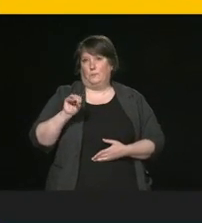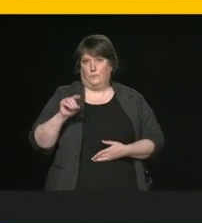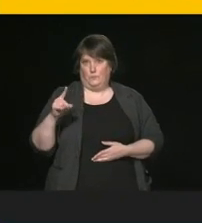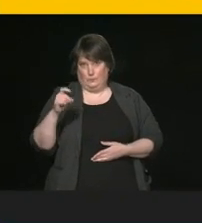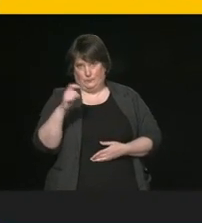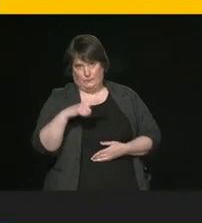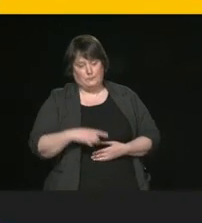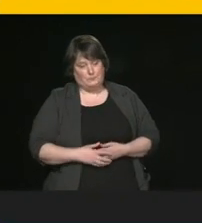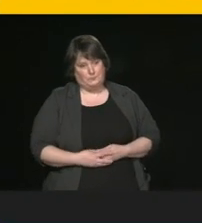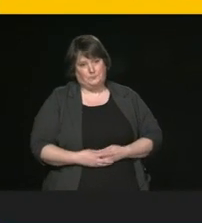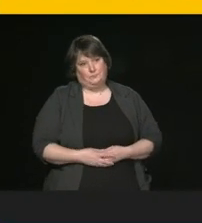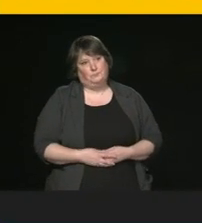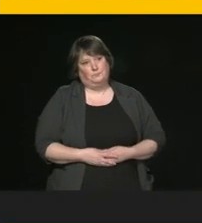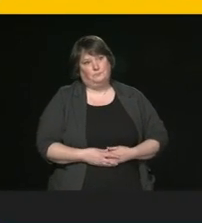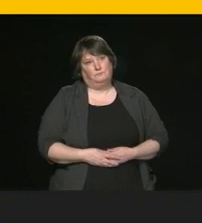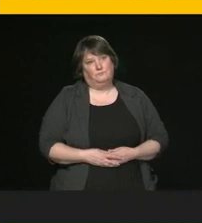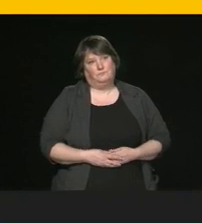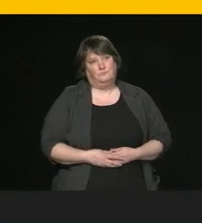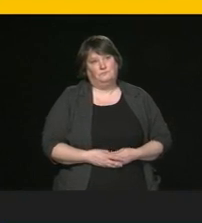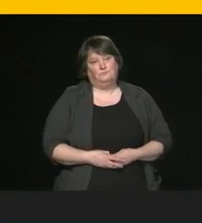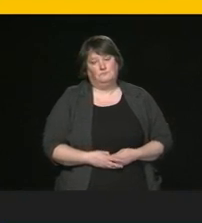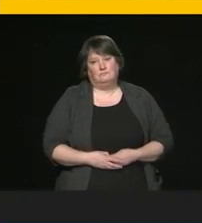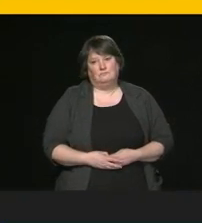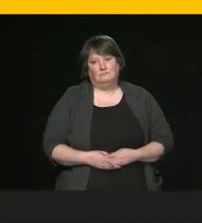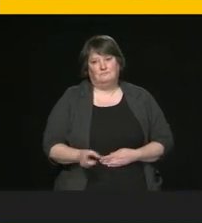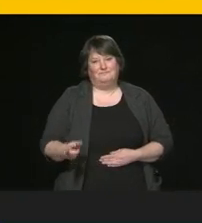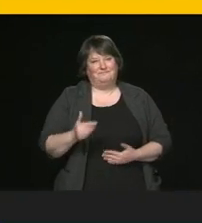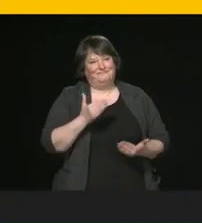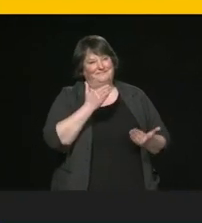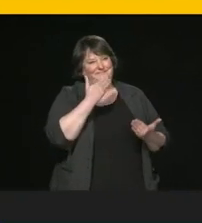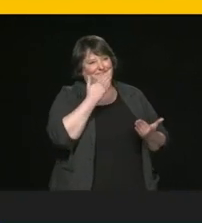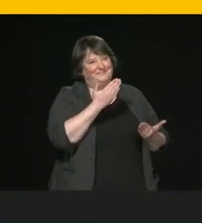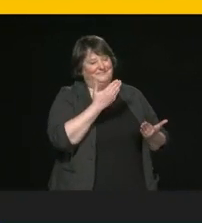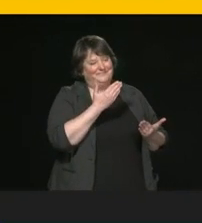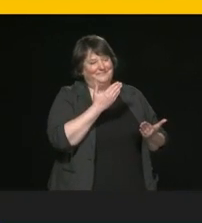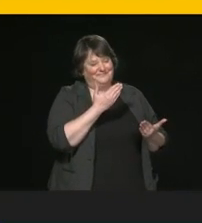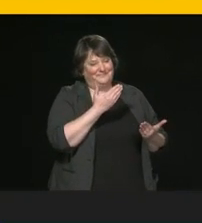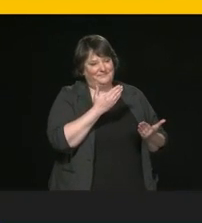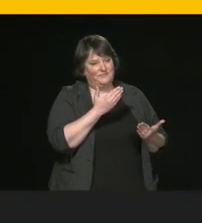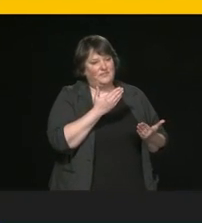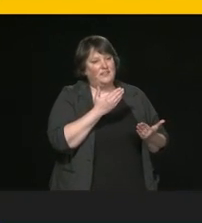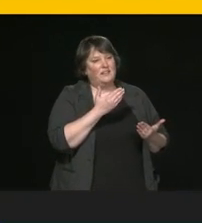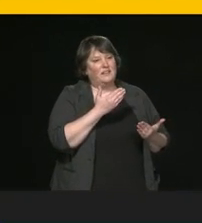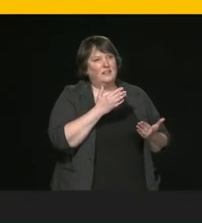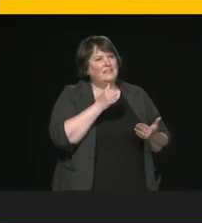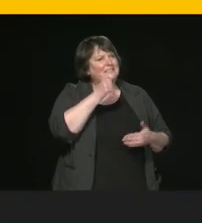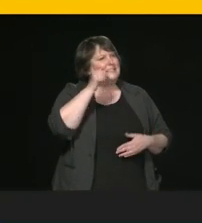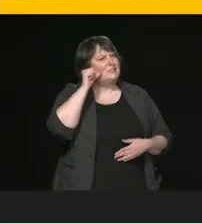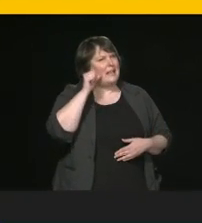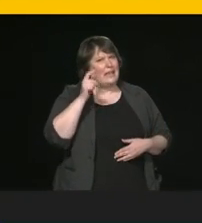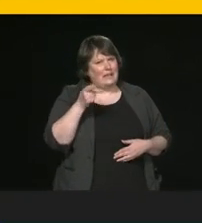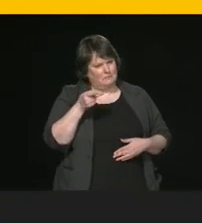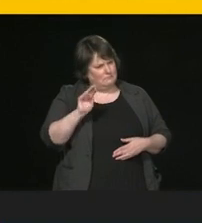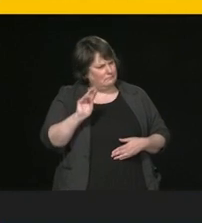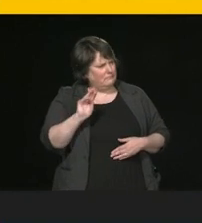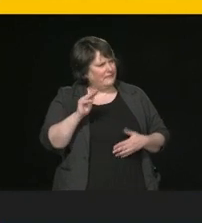POLITICO. PLEASE GO AHEAD. Reporter: THANK YOU FOR TAKE